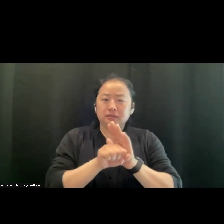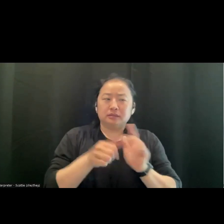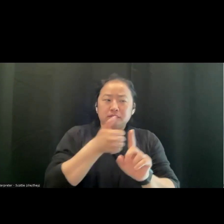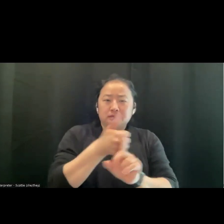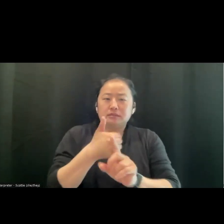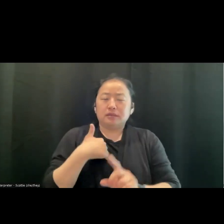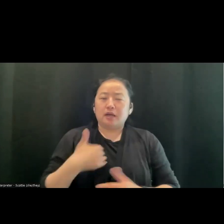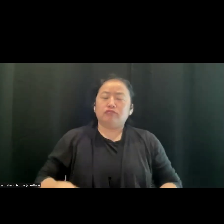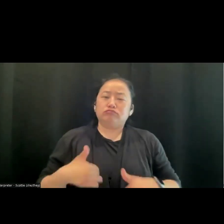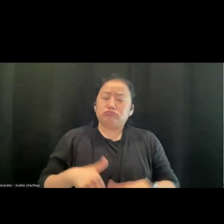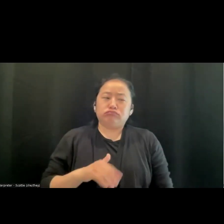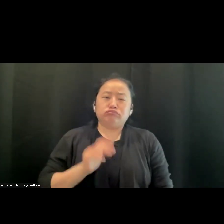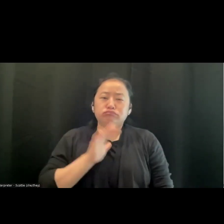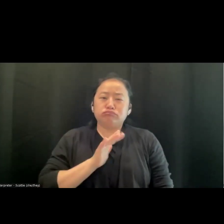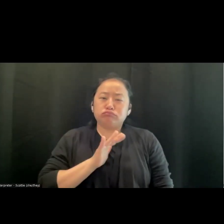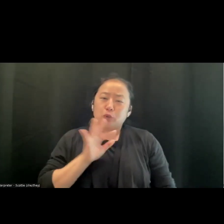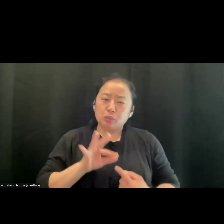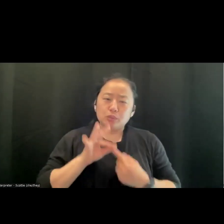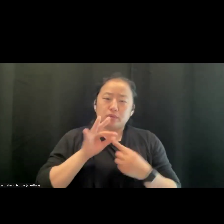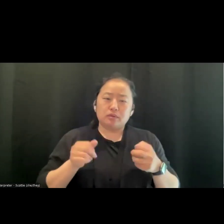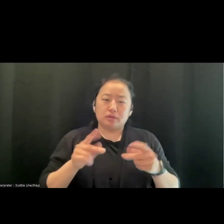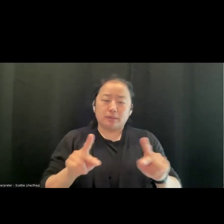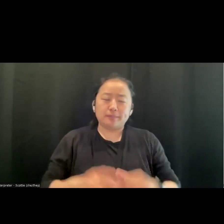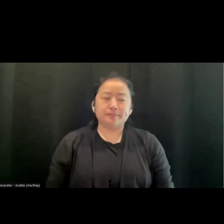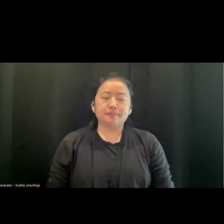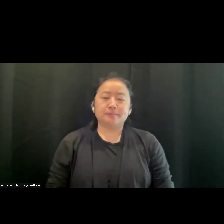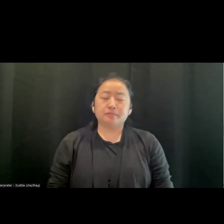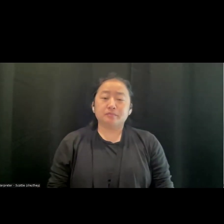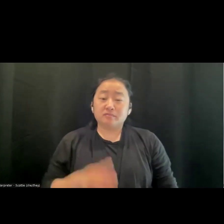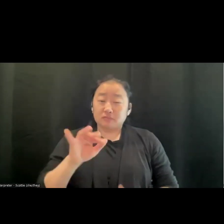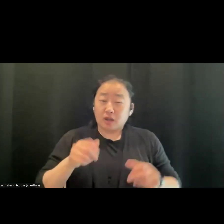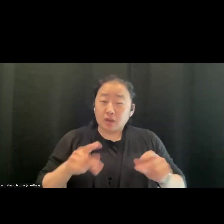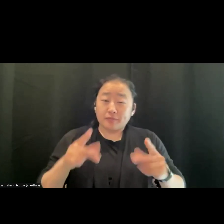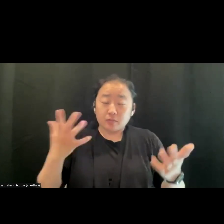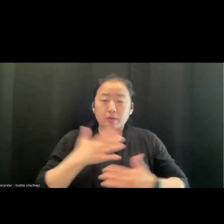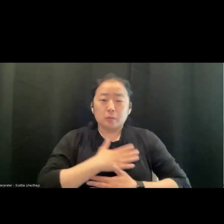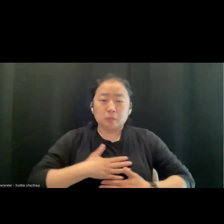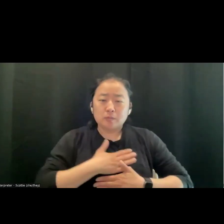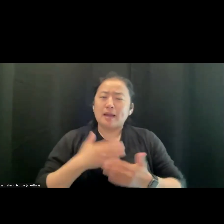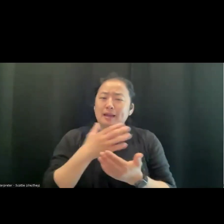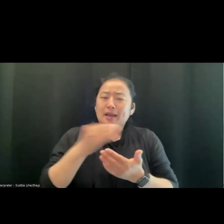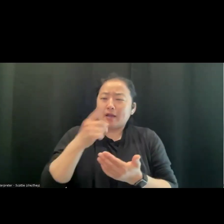to recreation, and not just recreation but how to make it accessible for as many people as possible.